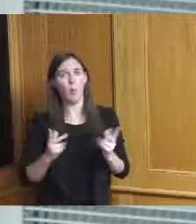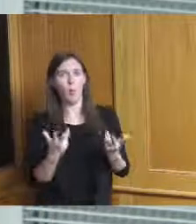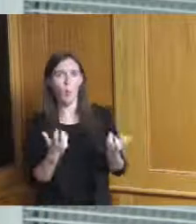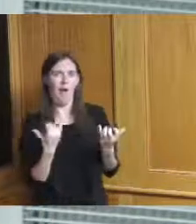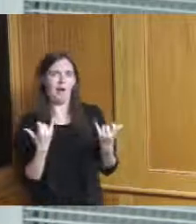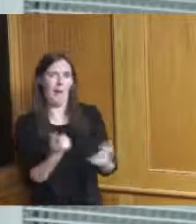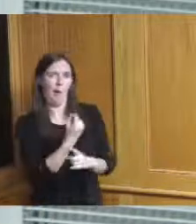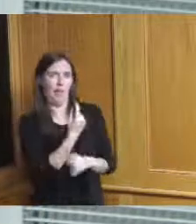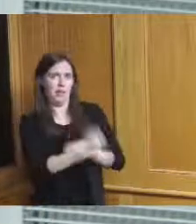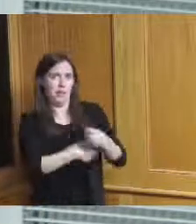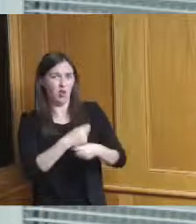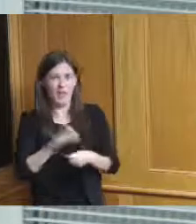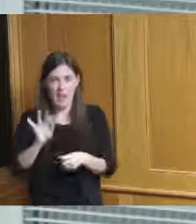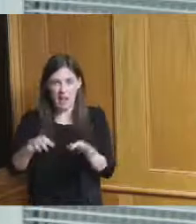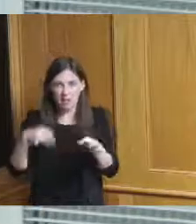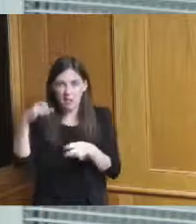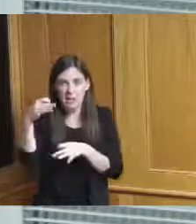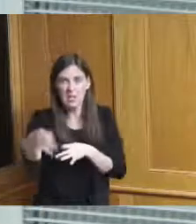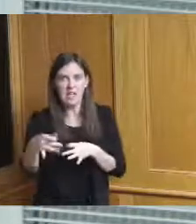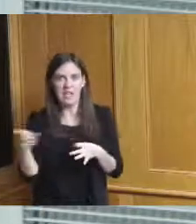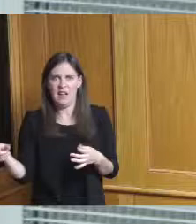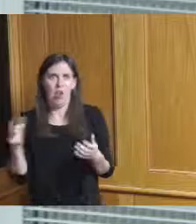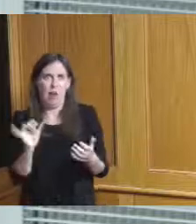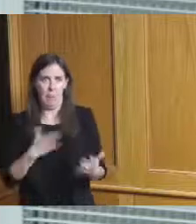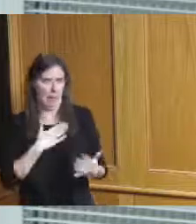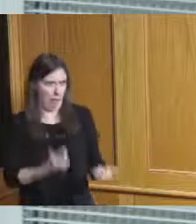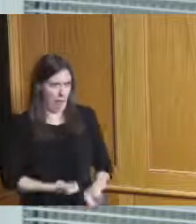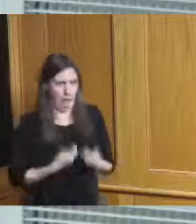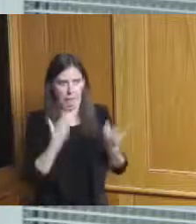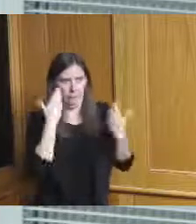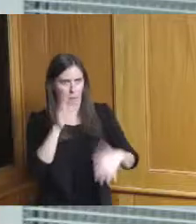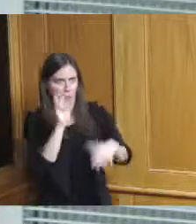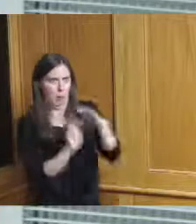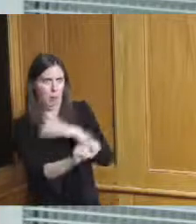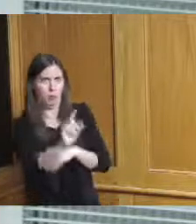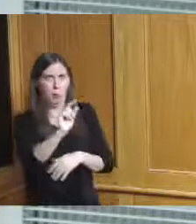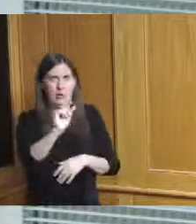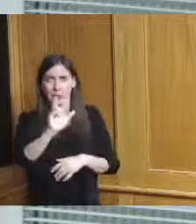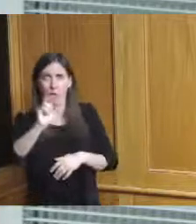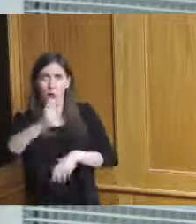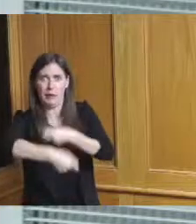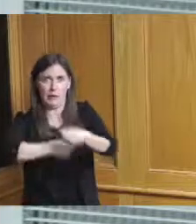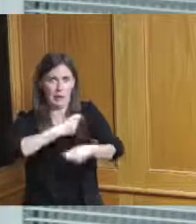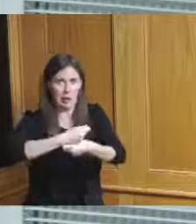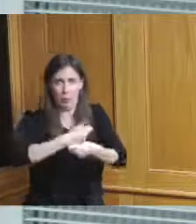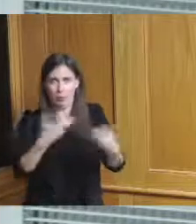you start going out beyond 10 11 15 years about where interest rates should be and so you pay